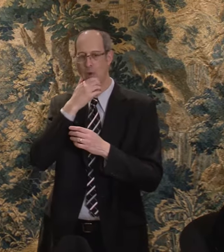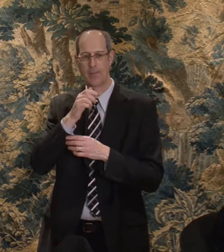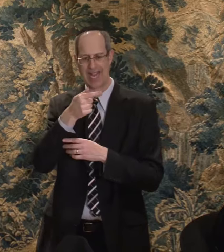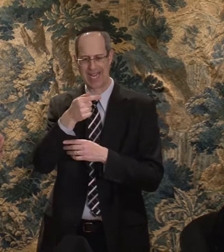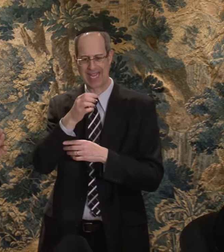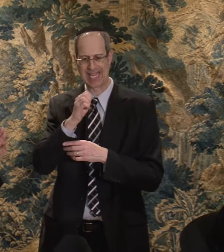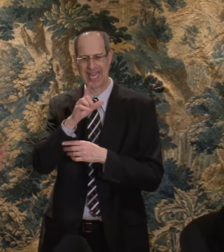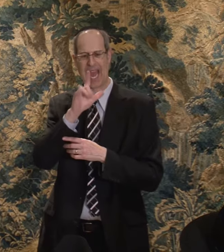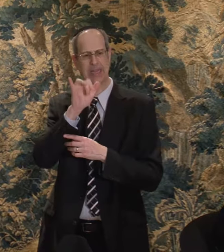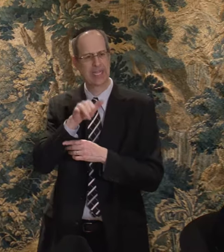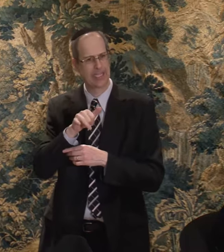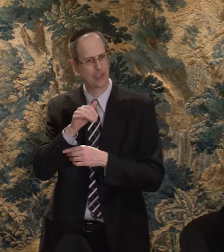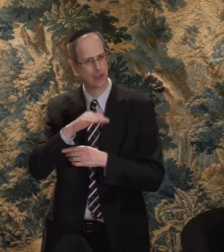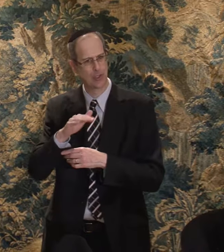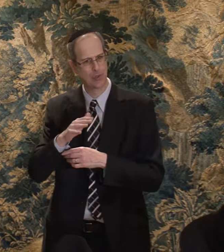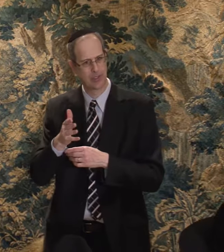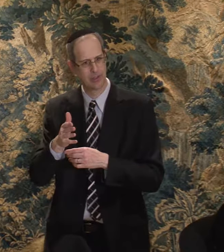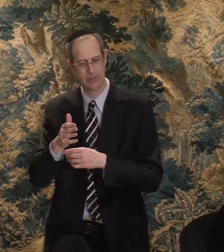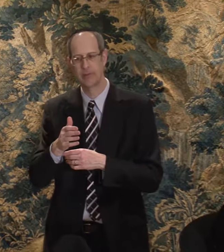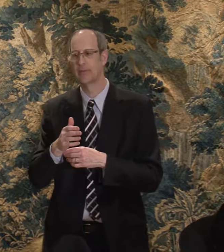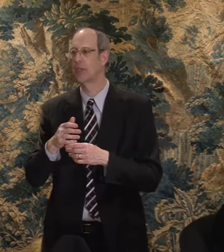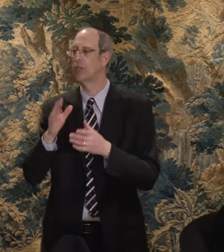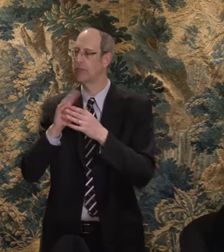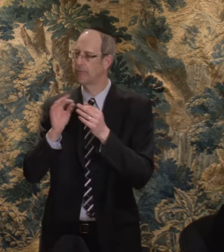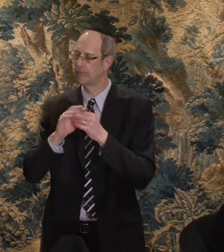they told me some stories about him I must tell you one or two of them just